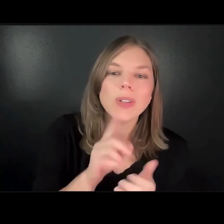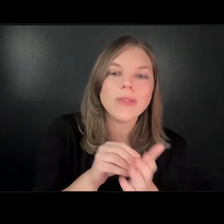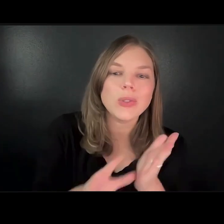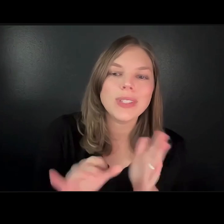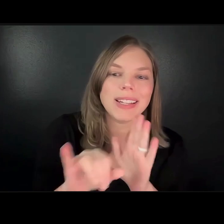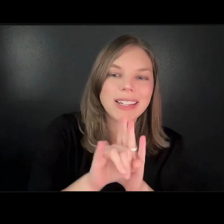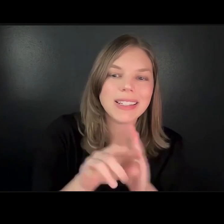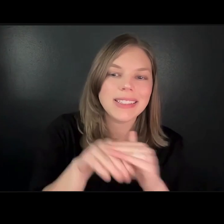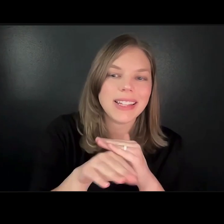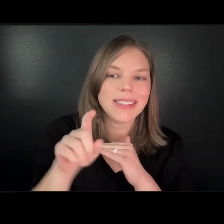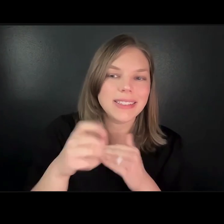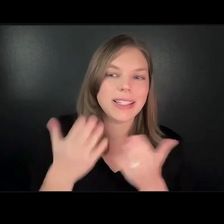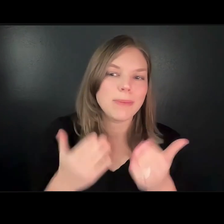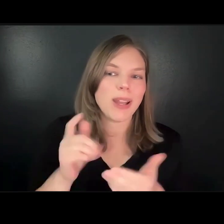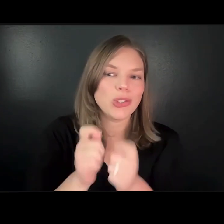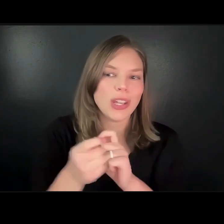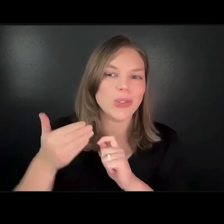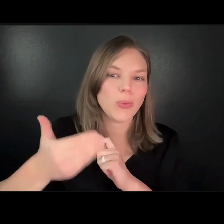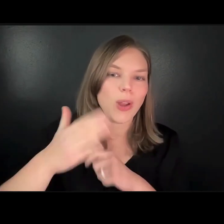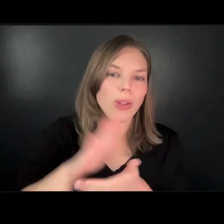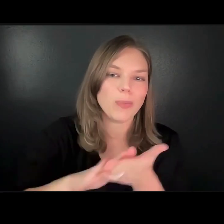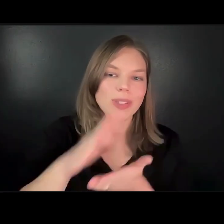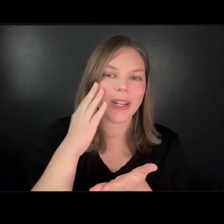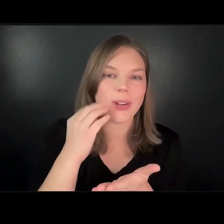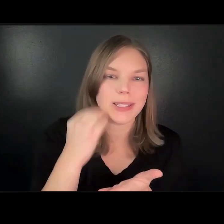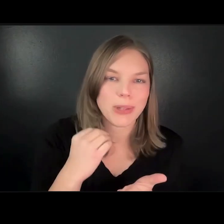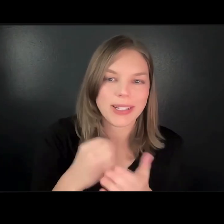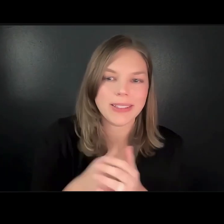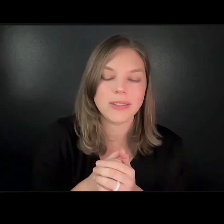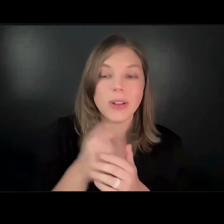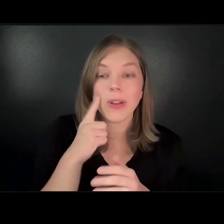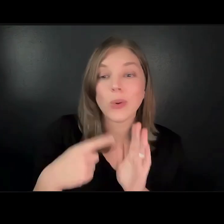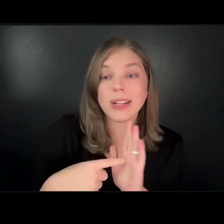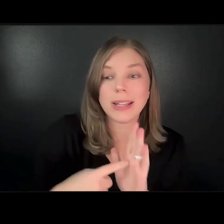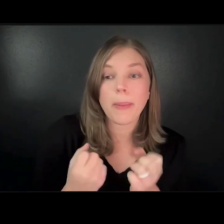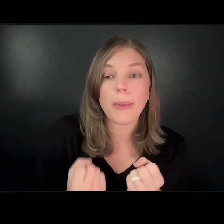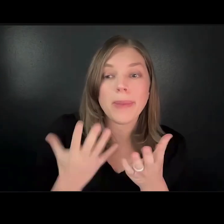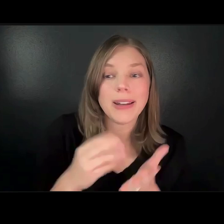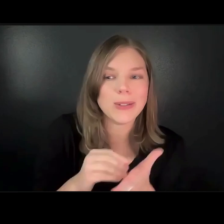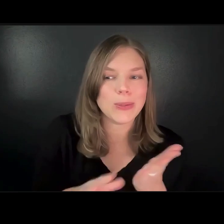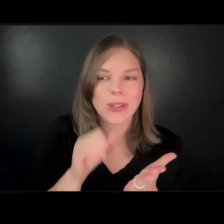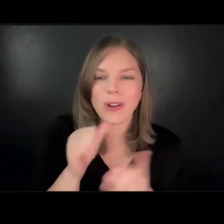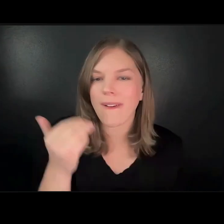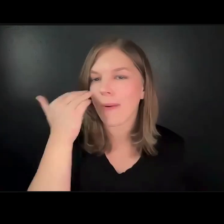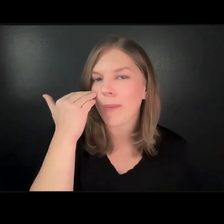We also see that deaf students' identities and access needs may change throughout their post-secondary experiences.